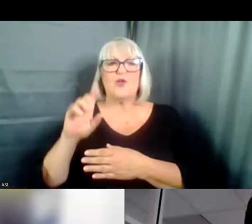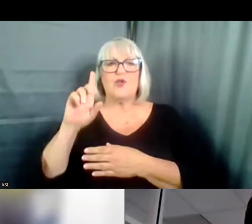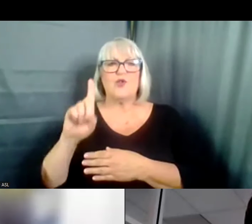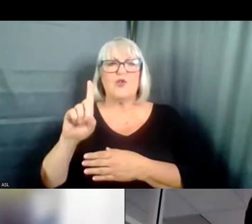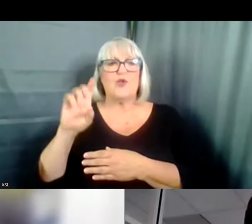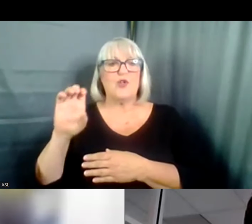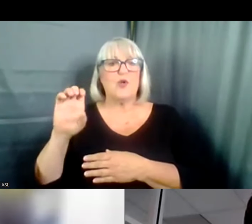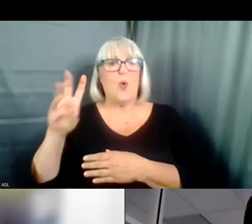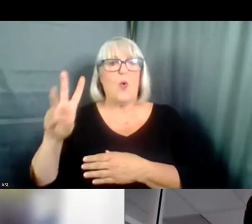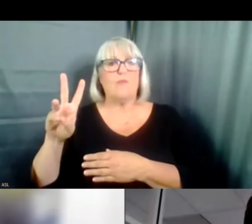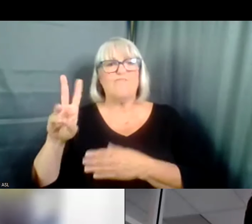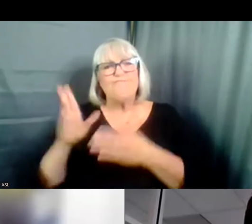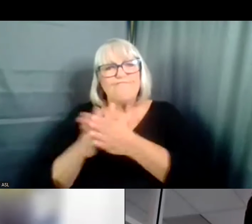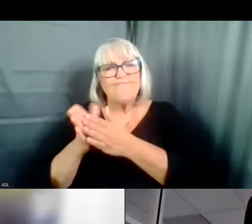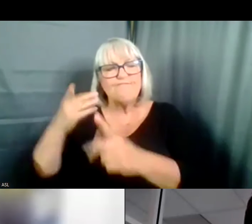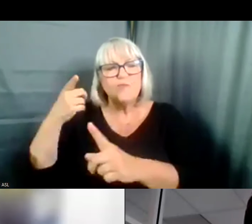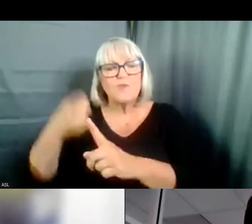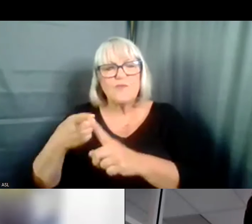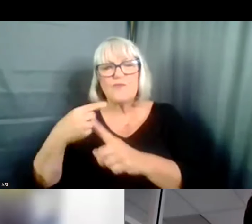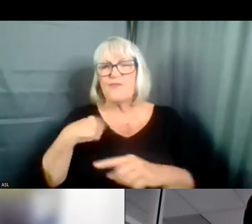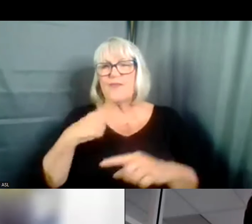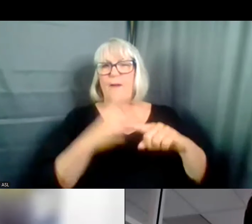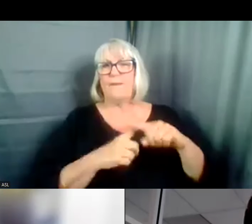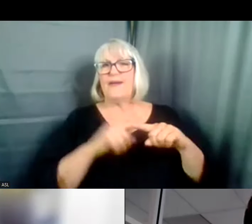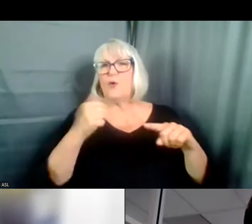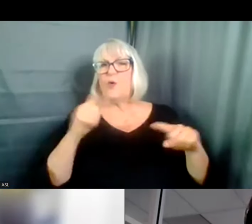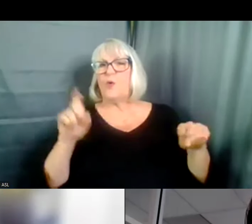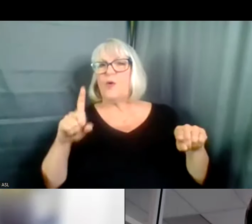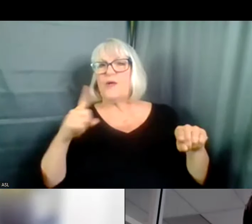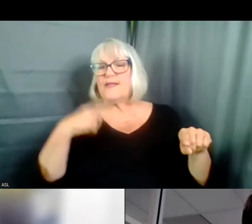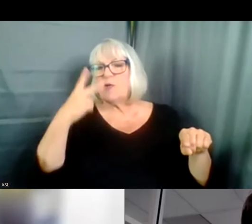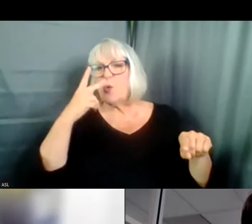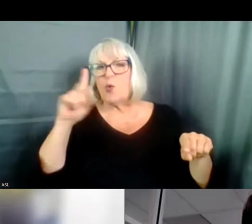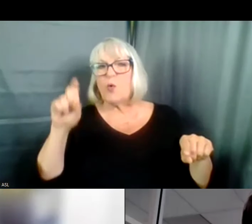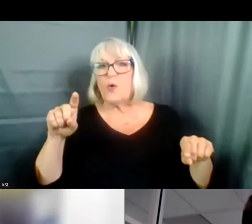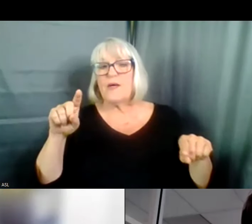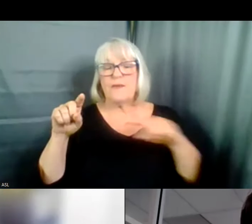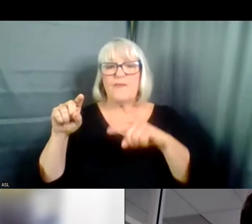And just to tack on another question there that I'm seeing in our question and answer